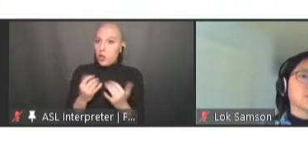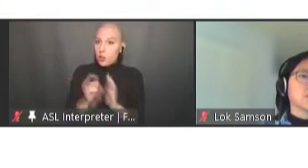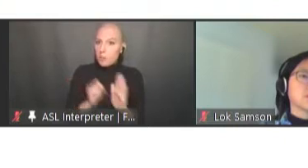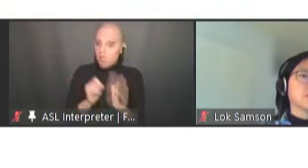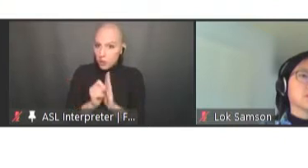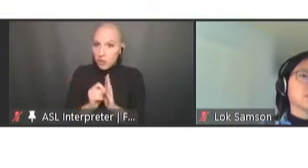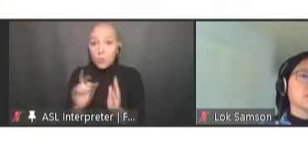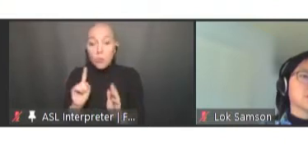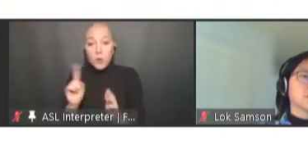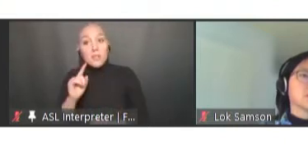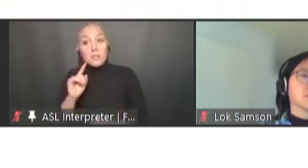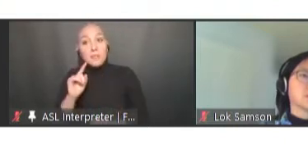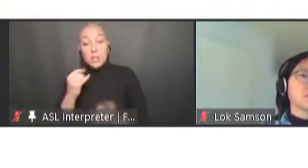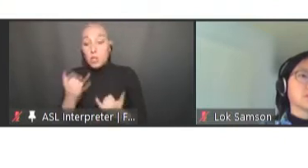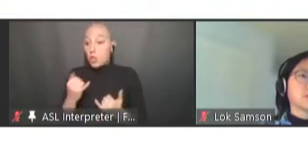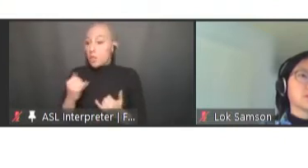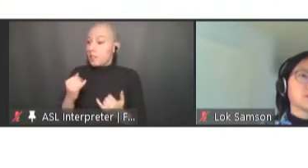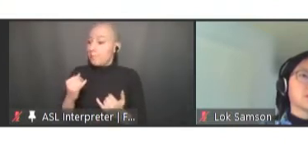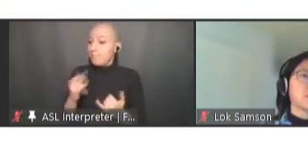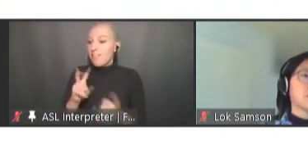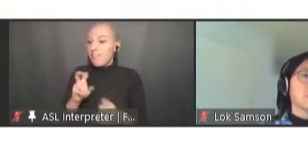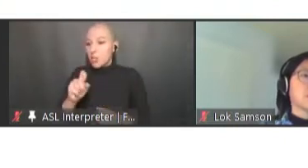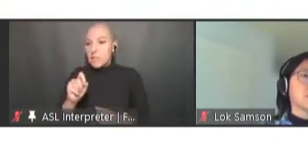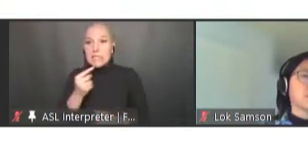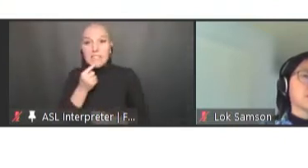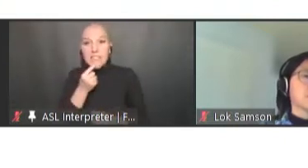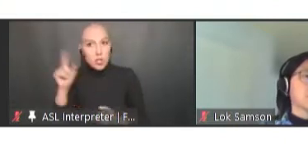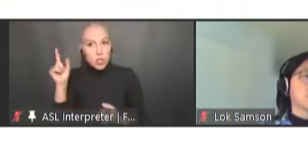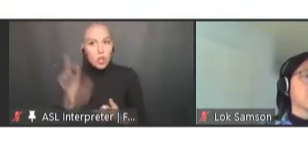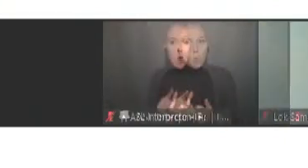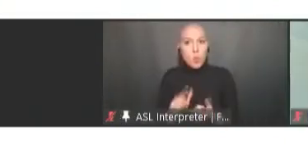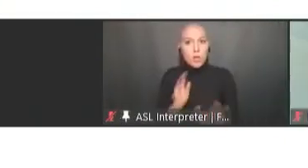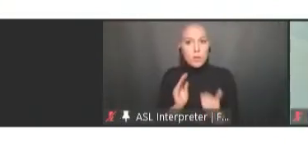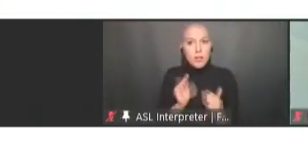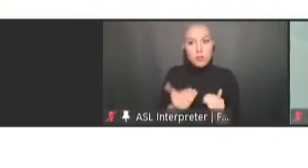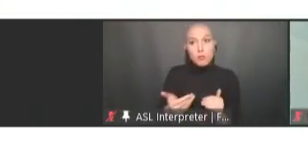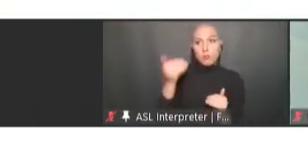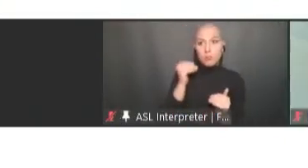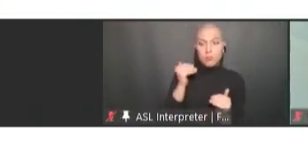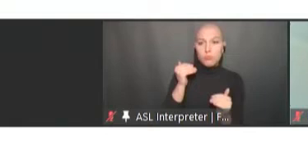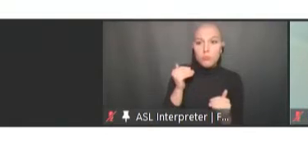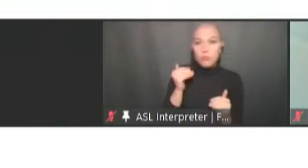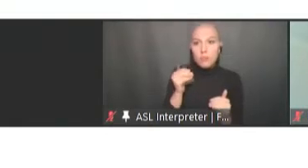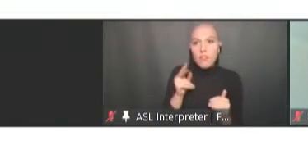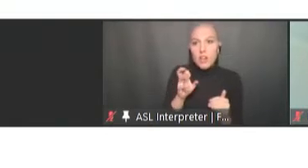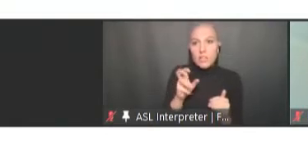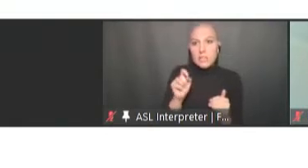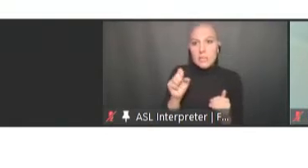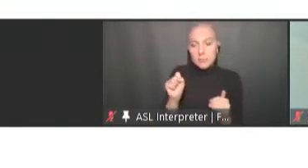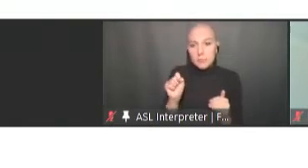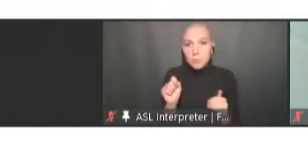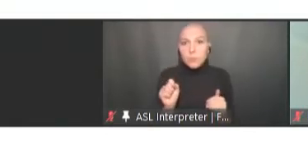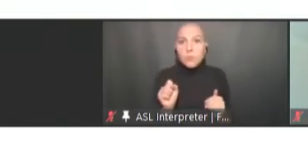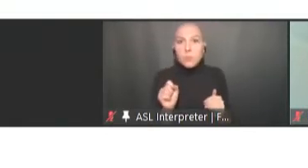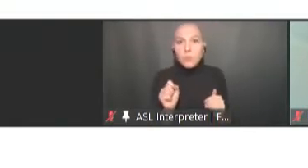Robert Hopkins: I want to thank the members of our last panel, both from CDC and from HHS.